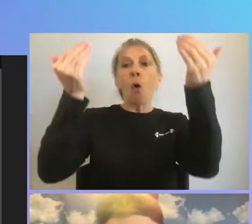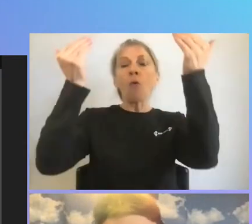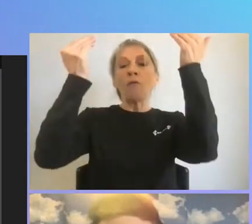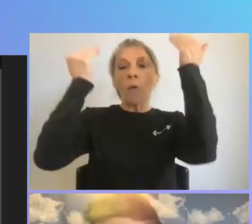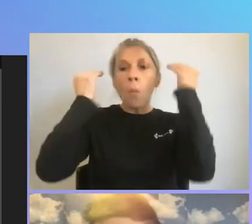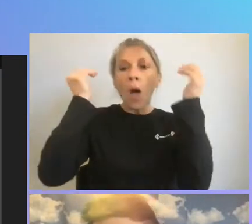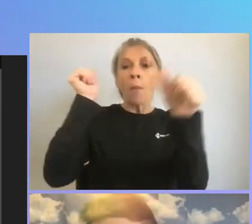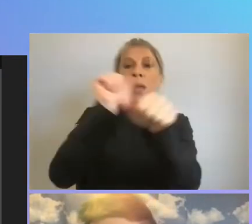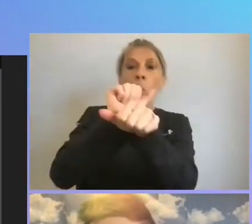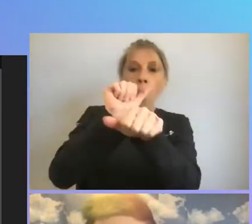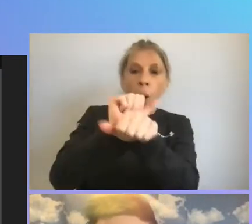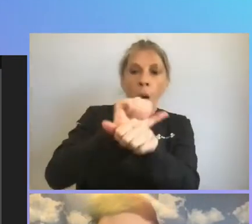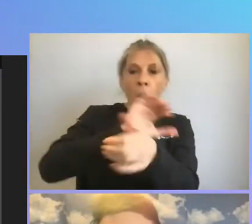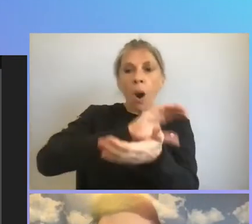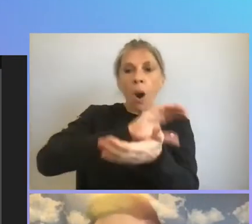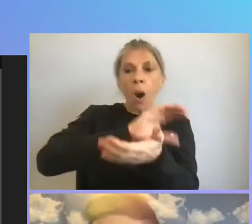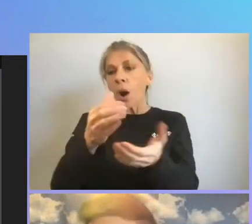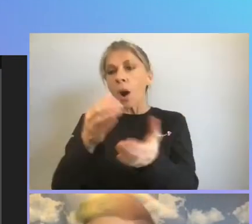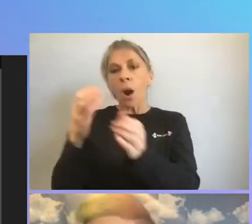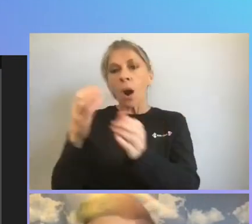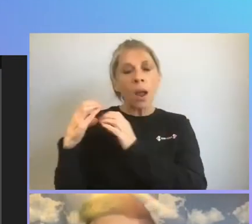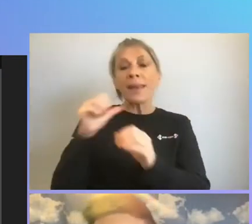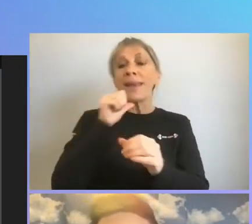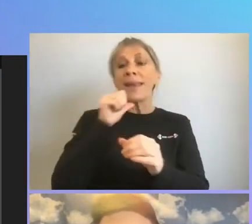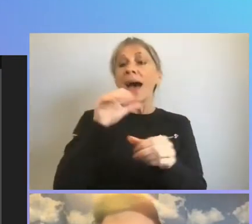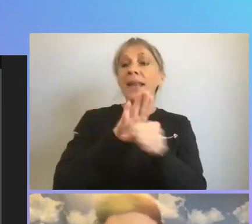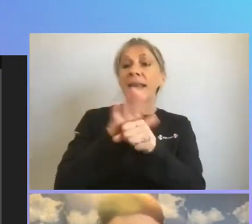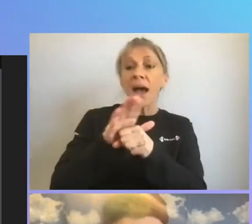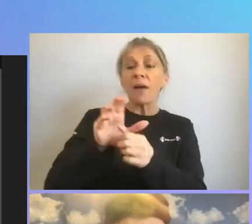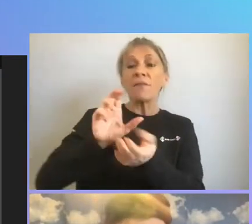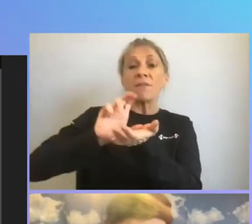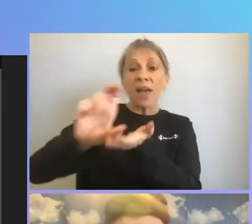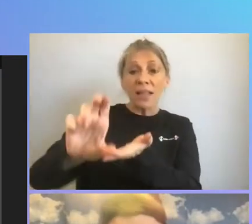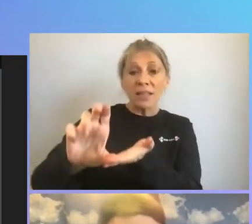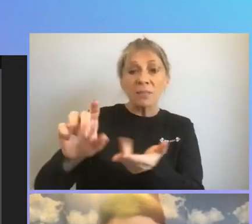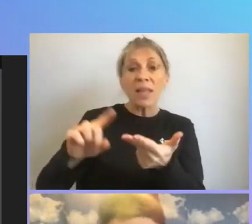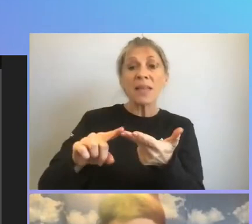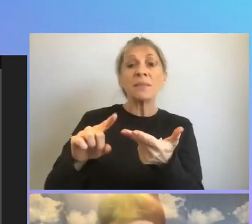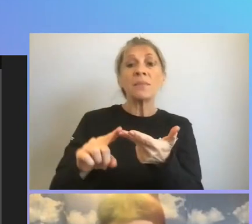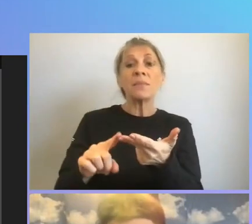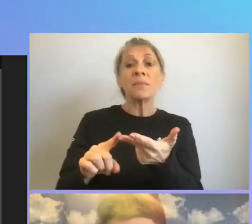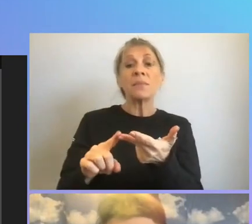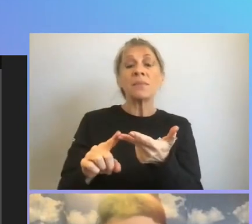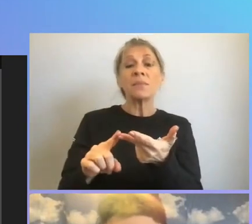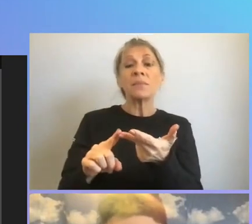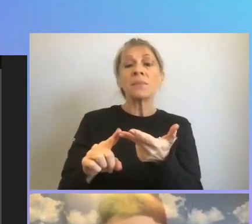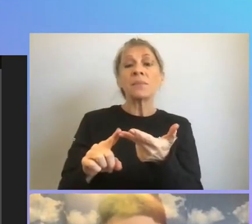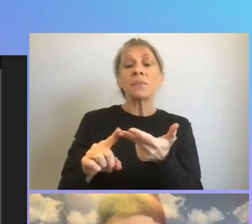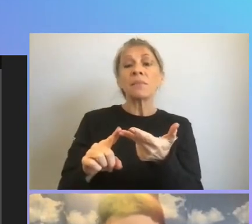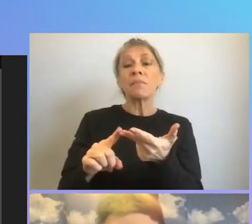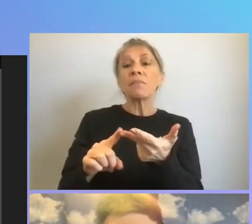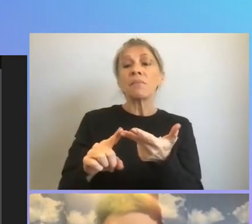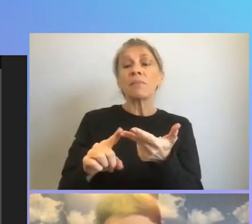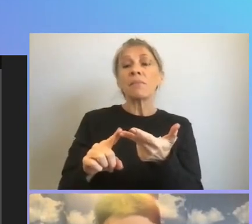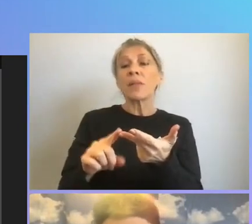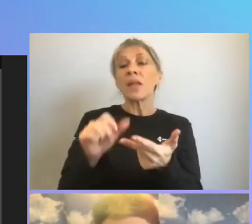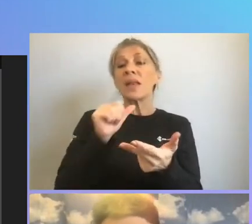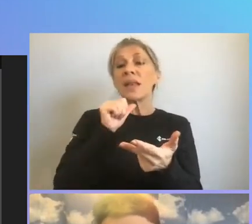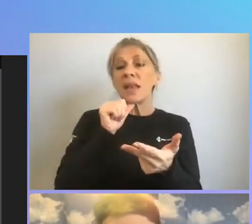not enough investment. And I hear that, uh, there's not